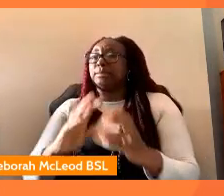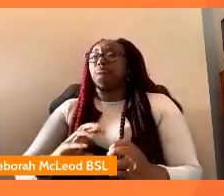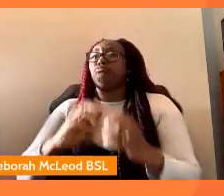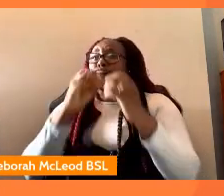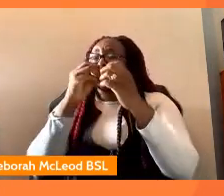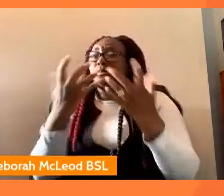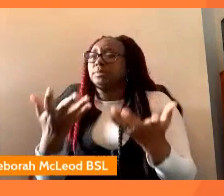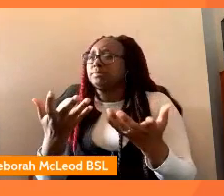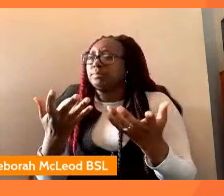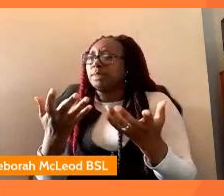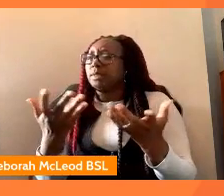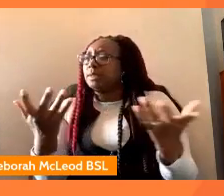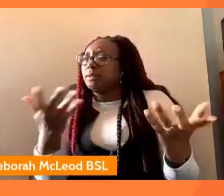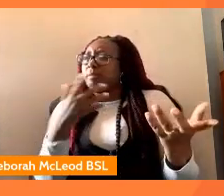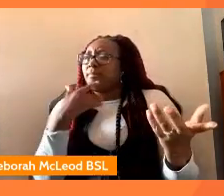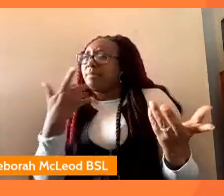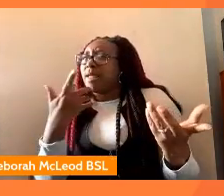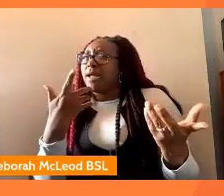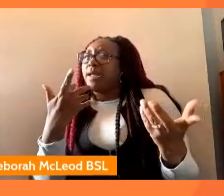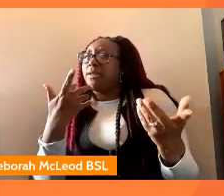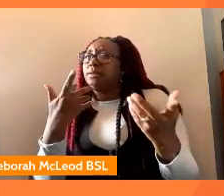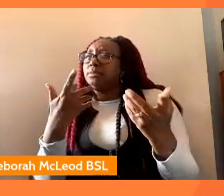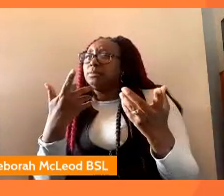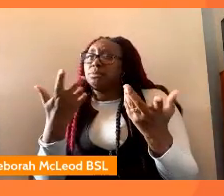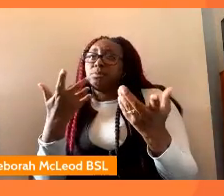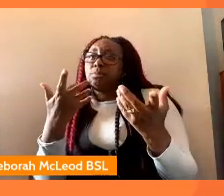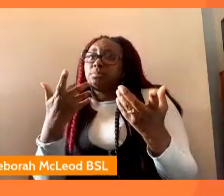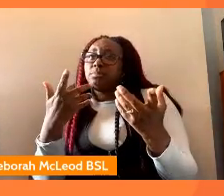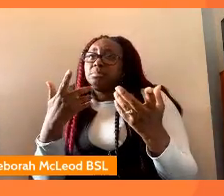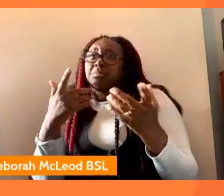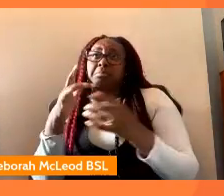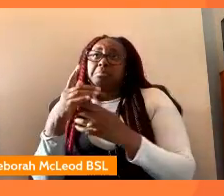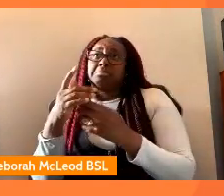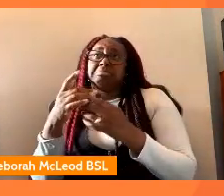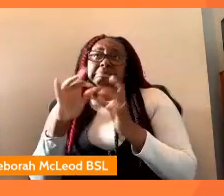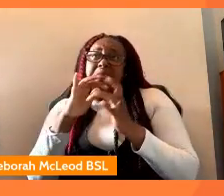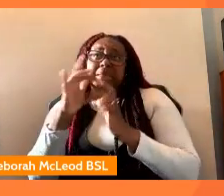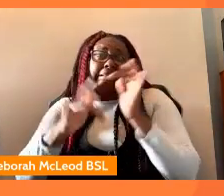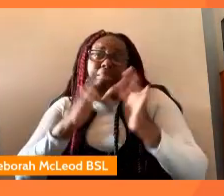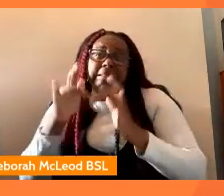Where the emergence of social media, over the last 20 years promised that